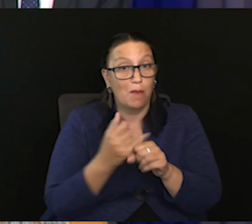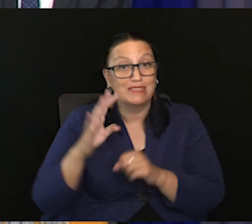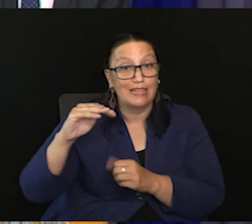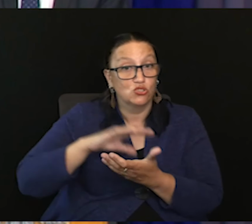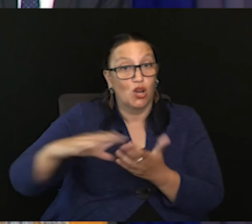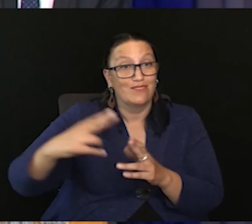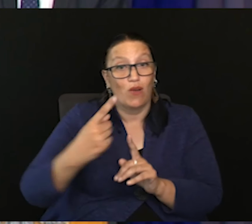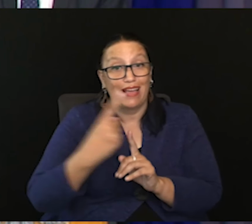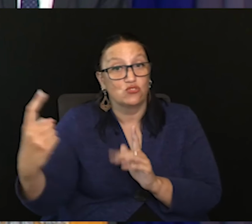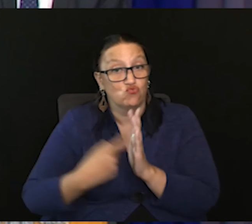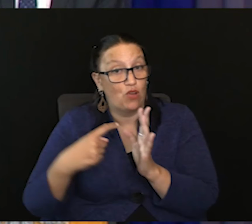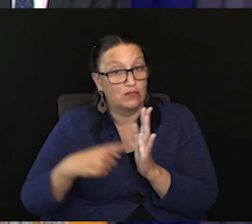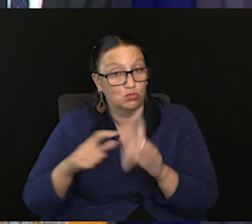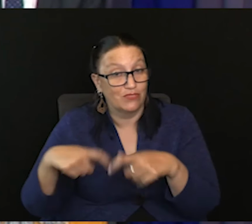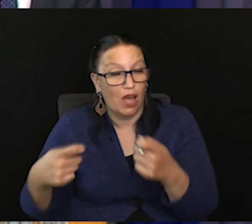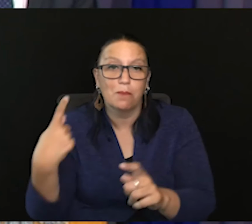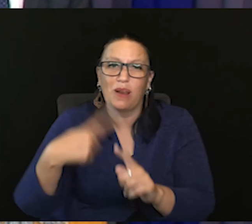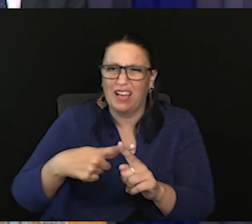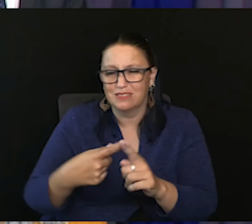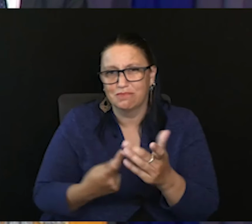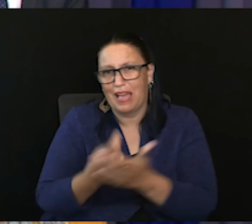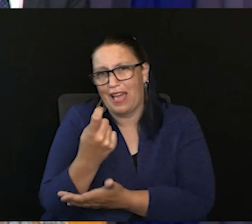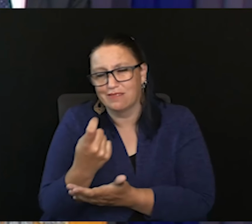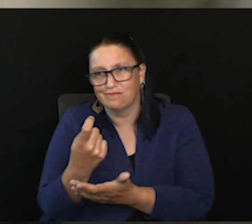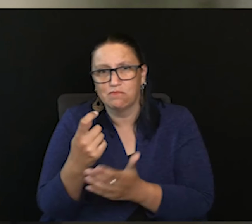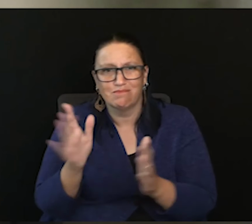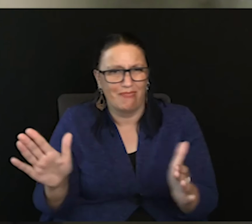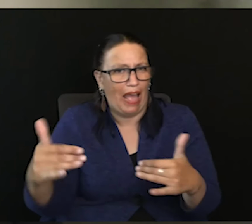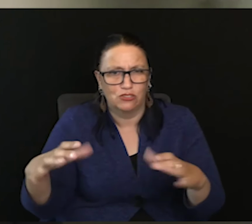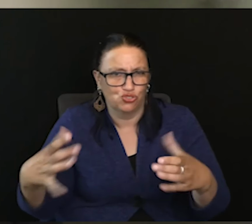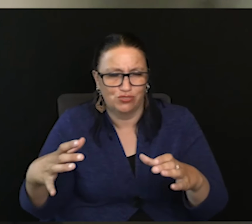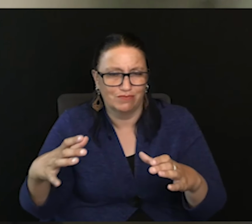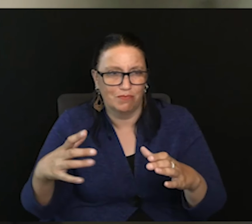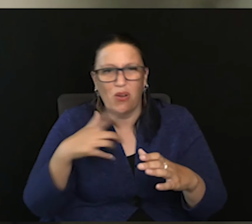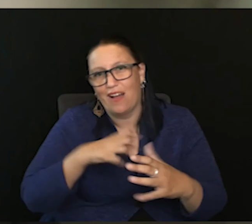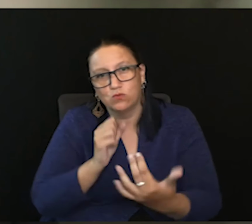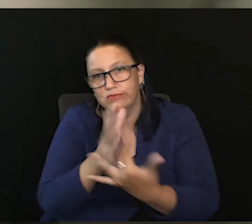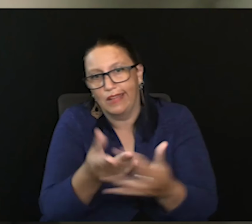which pertains to the packages. Then in relation to Novavax,